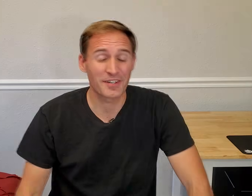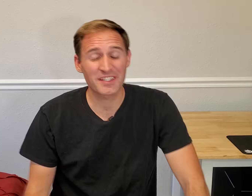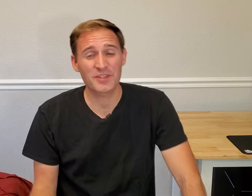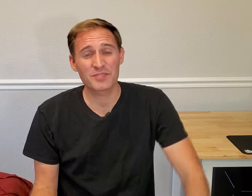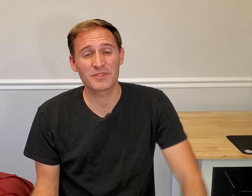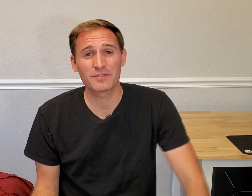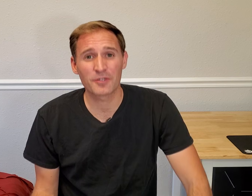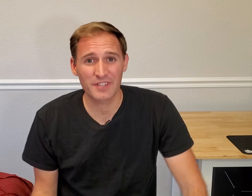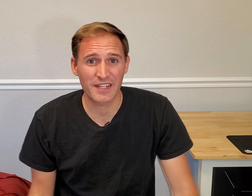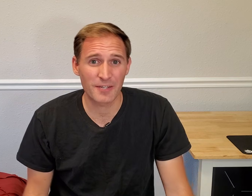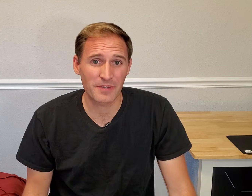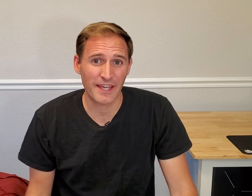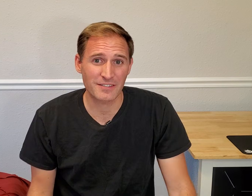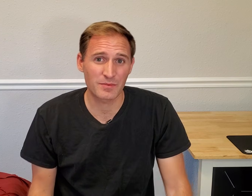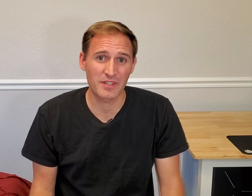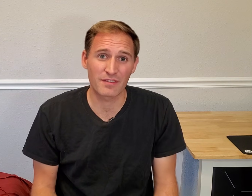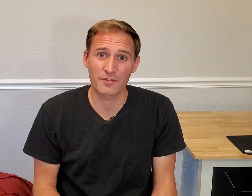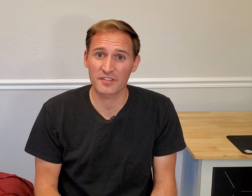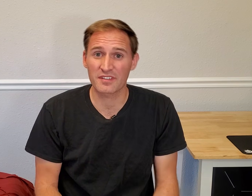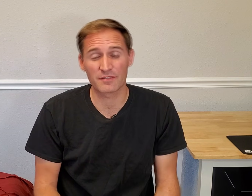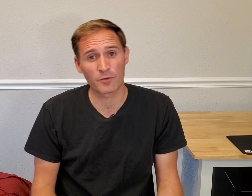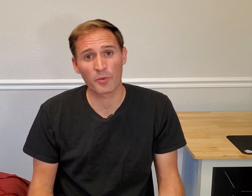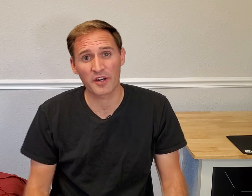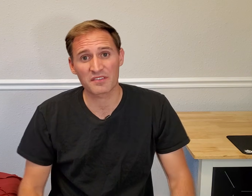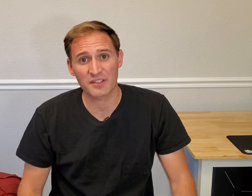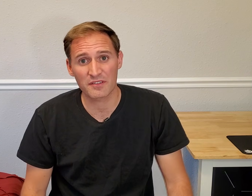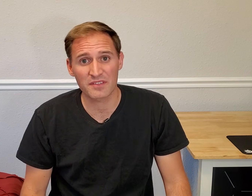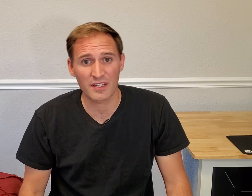So as I mentioned before, today will actually be the first of a four part series of